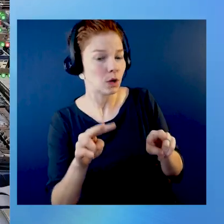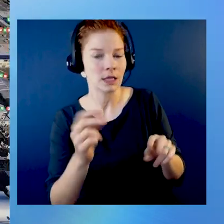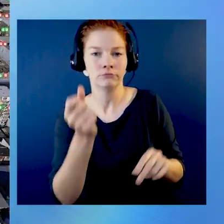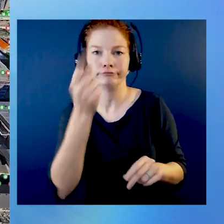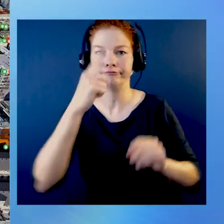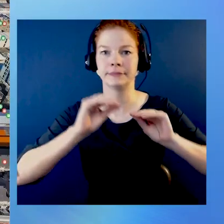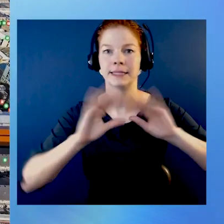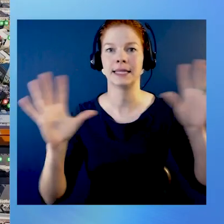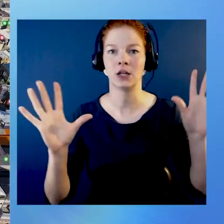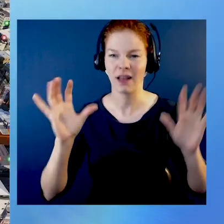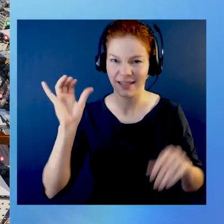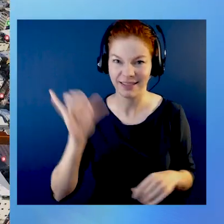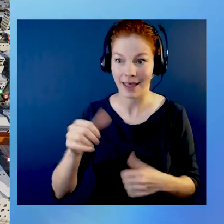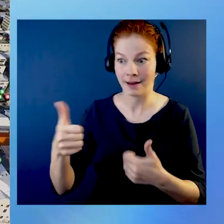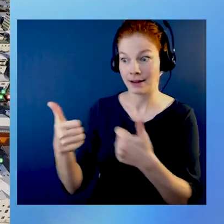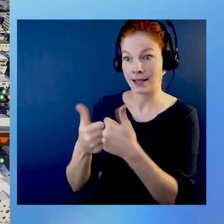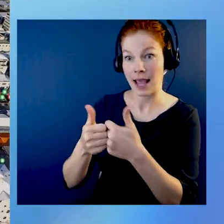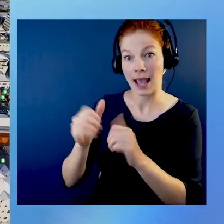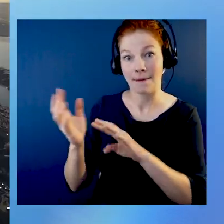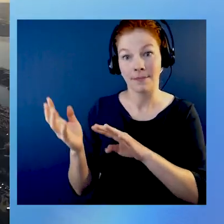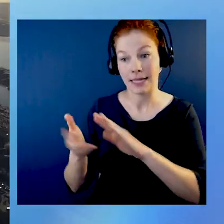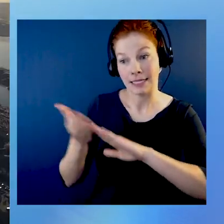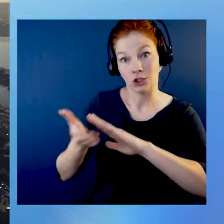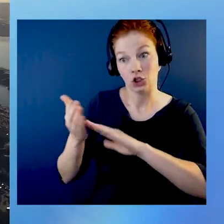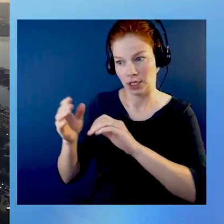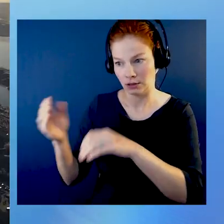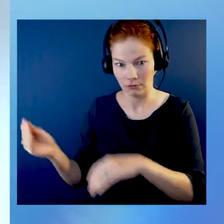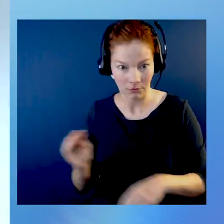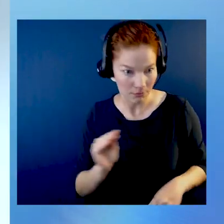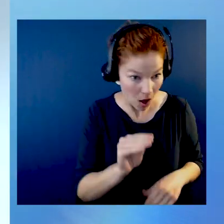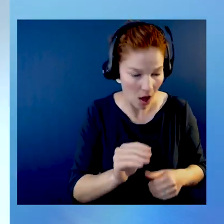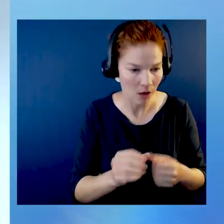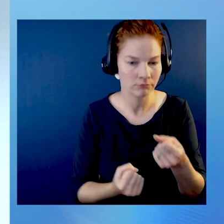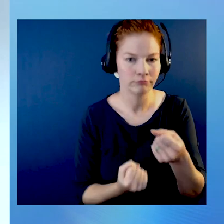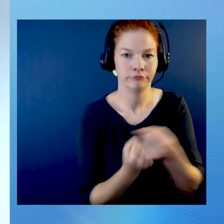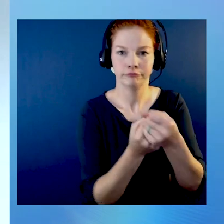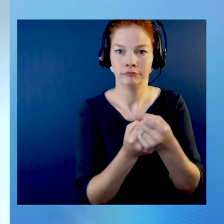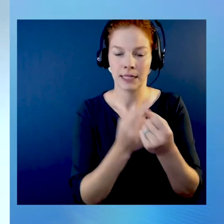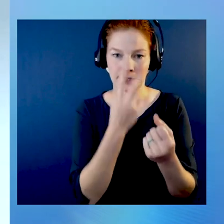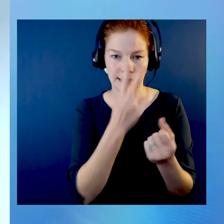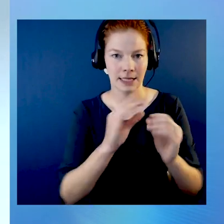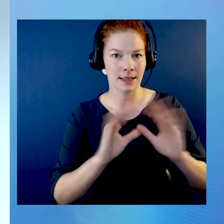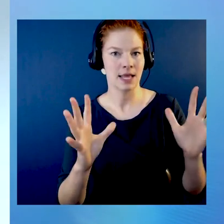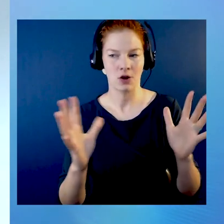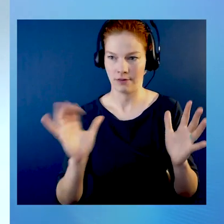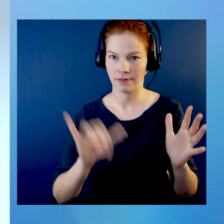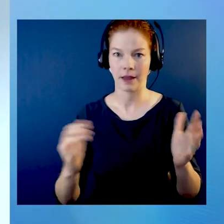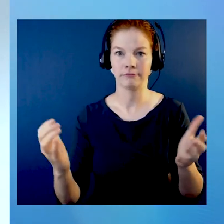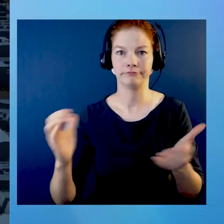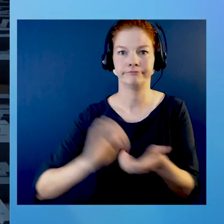where the power of game engines enter the Digital Twin conversation. I'll share one more with you.